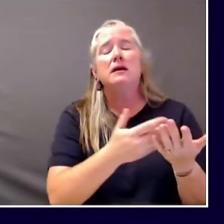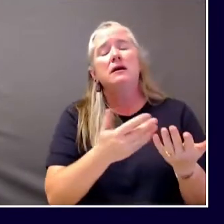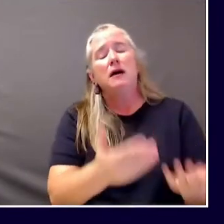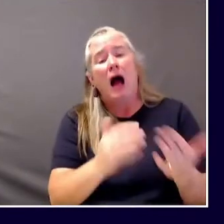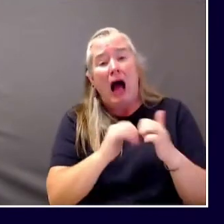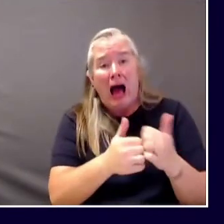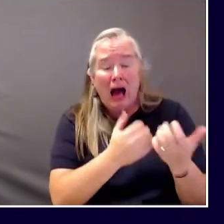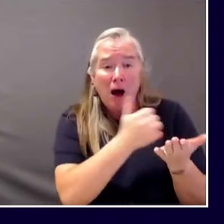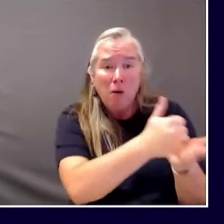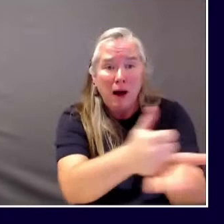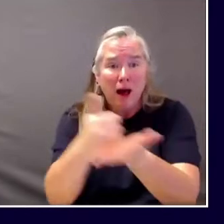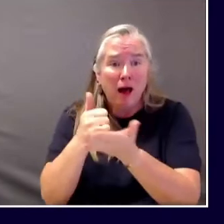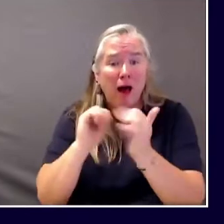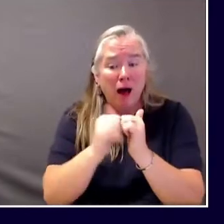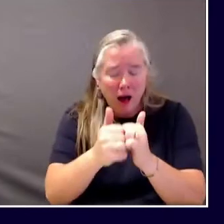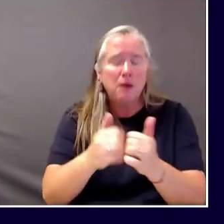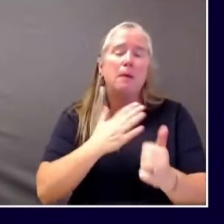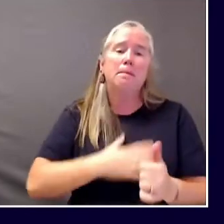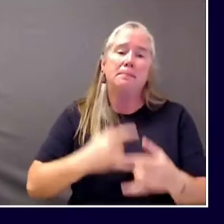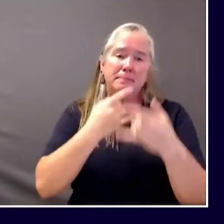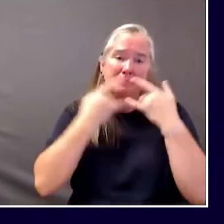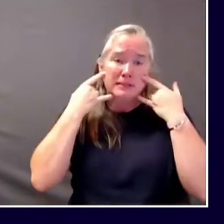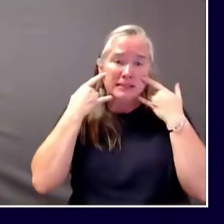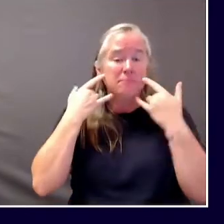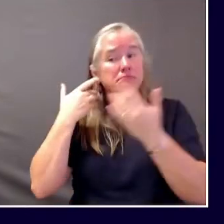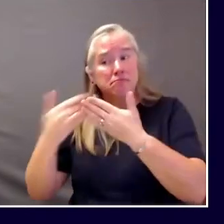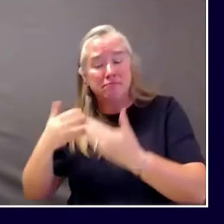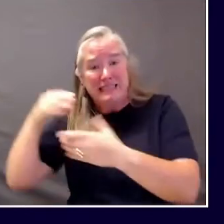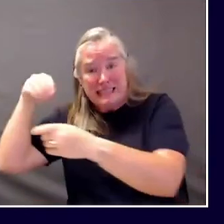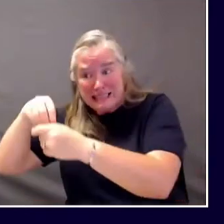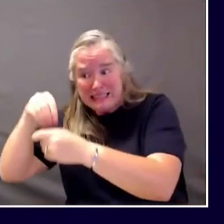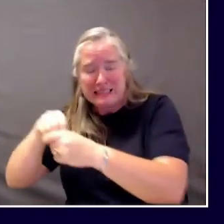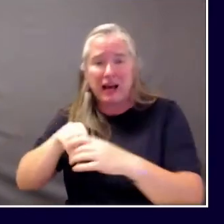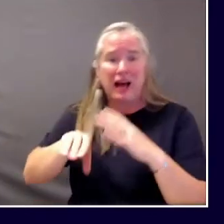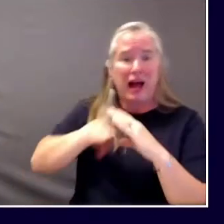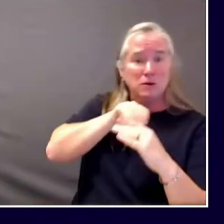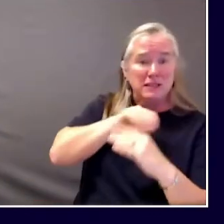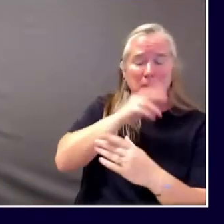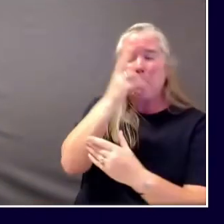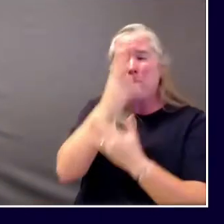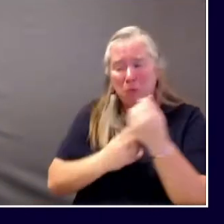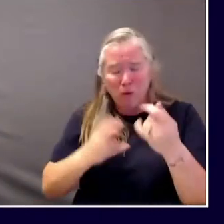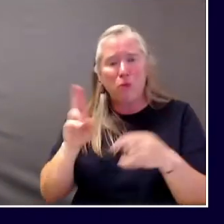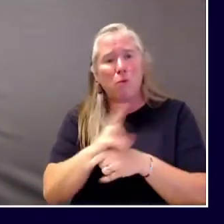other around other people